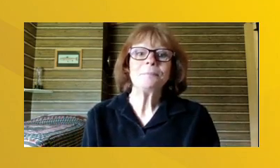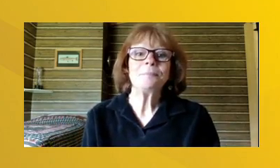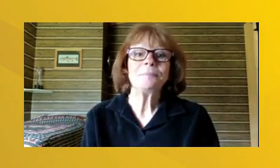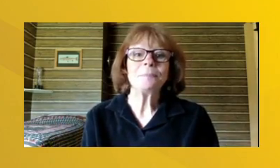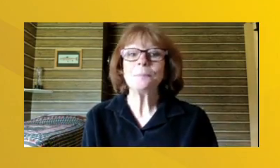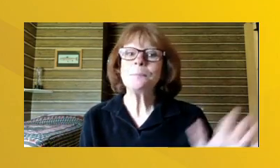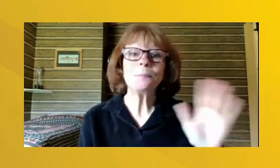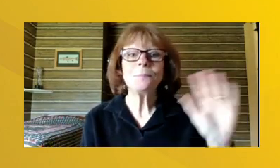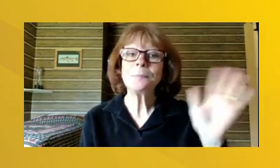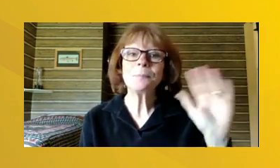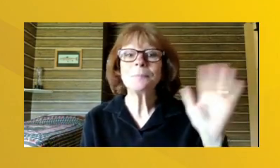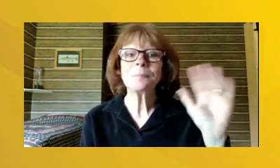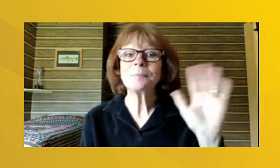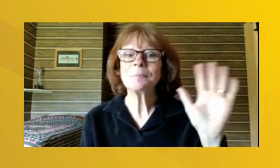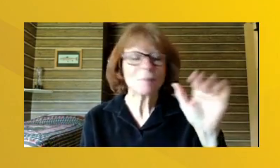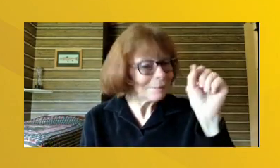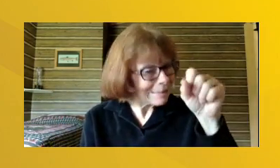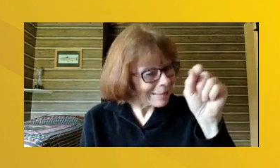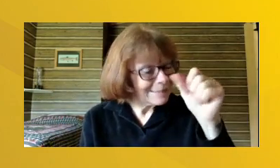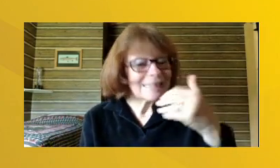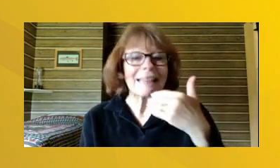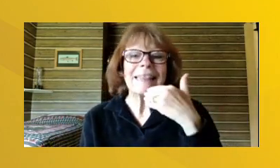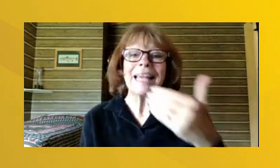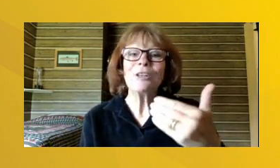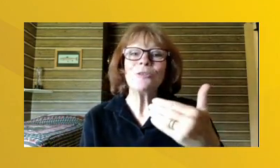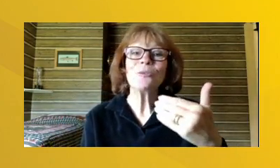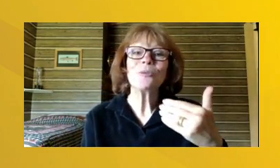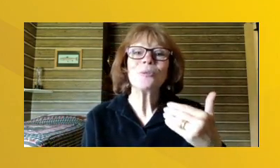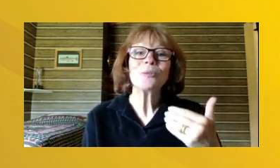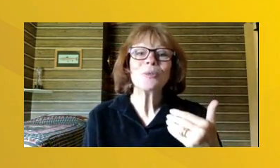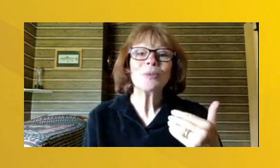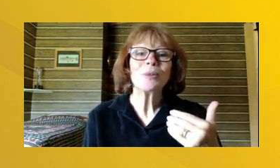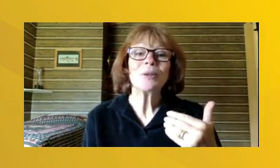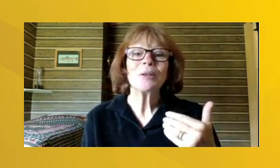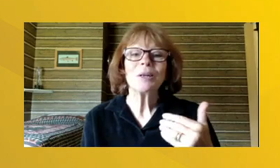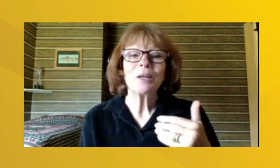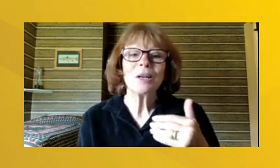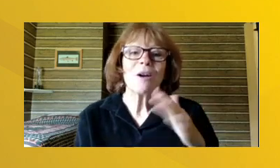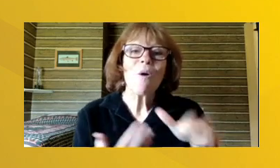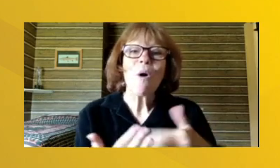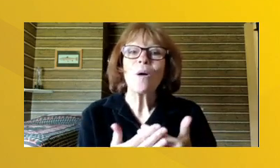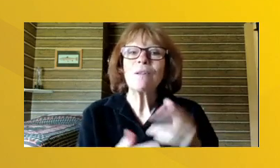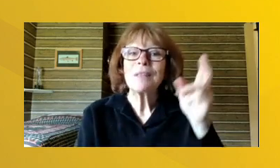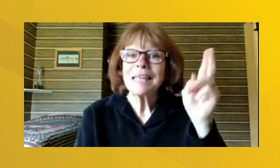Yes, thank you so much for setting all of that history and background up.